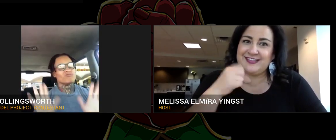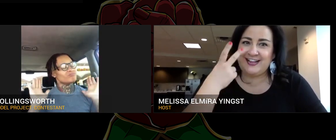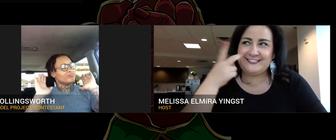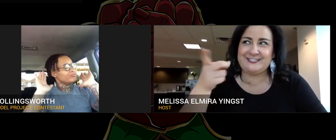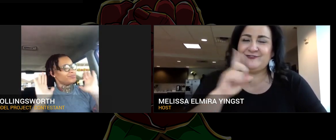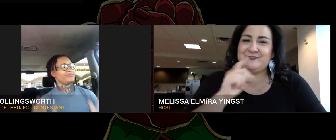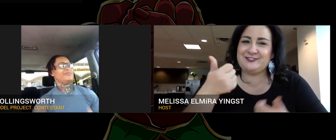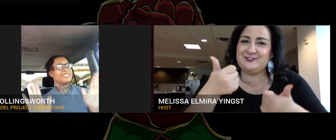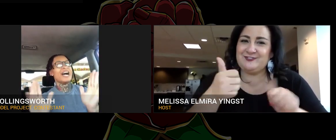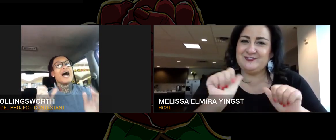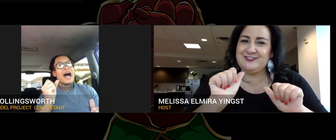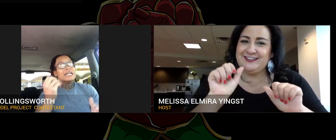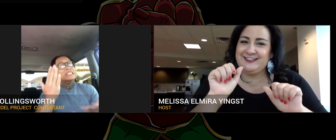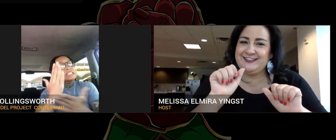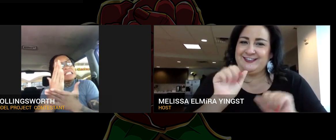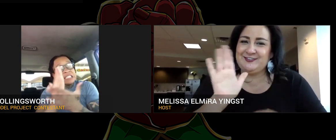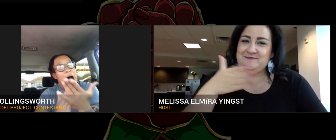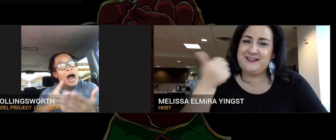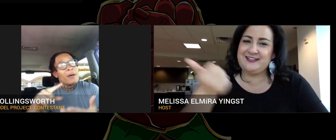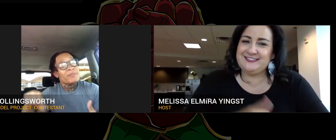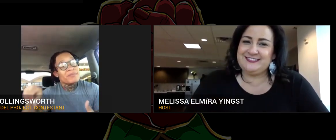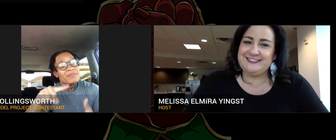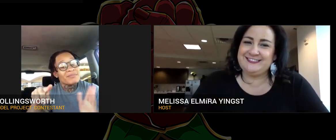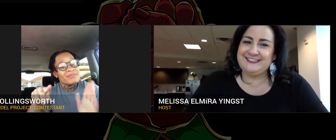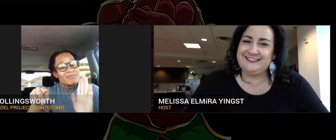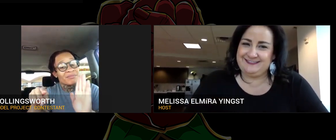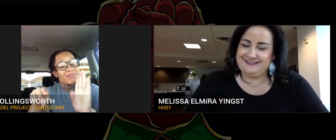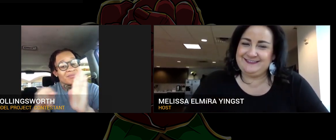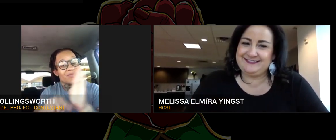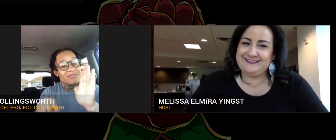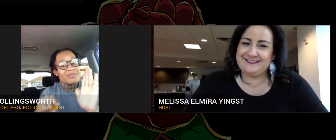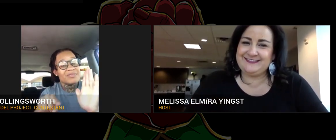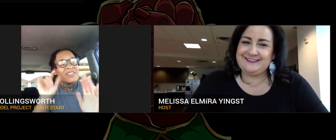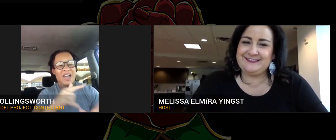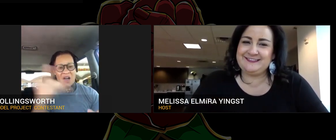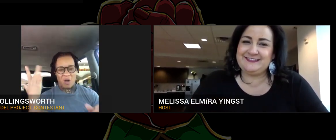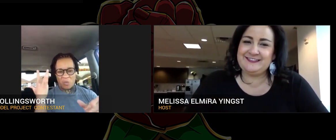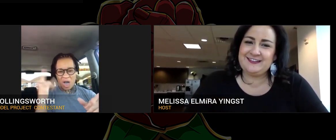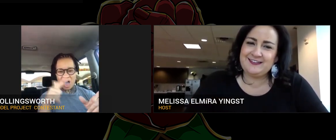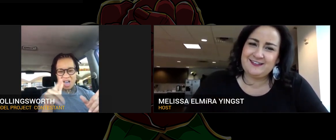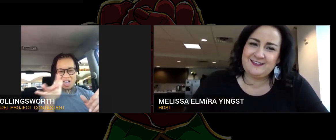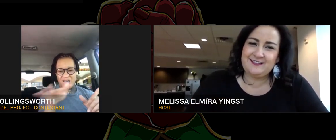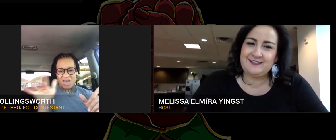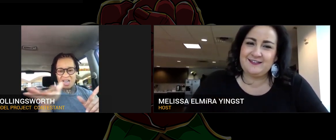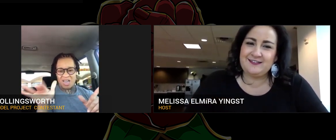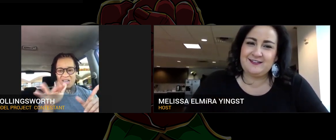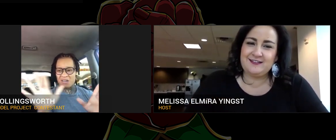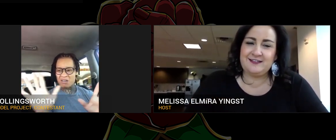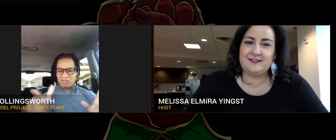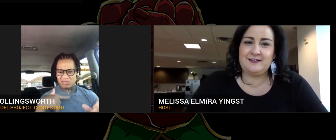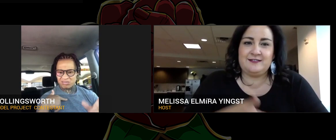Yeah, I see your partner was trying her best. Some of them were negative about the fingerspelling,